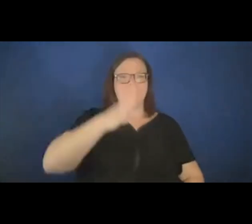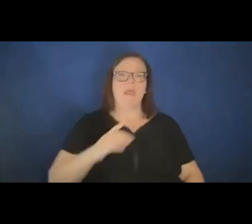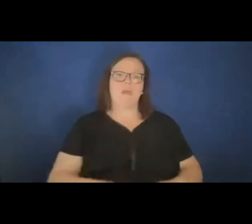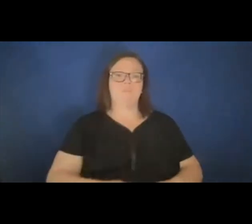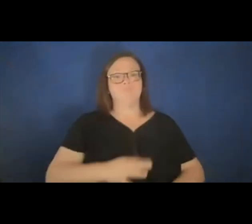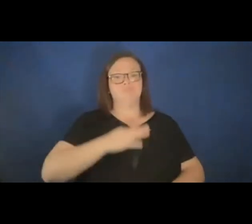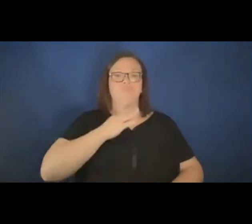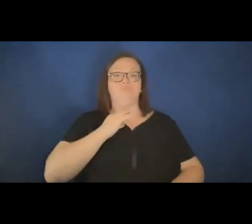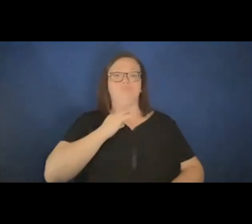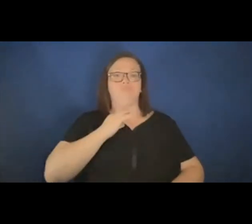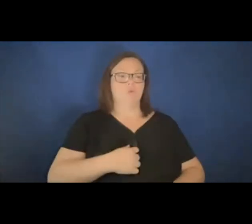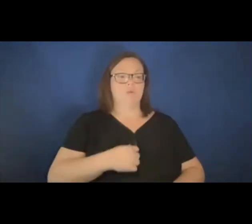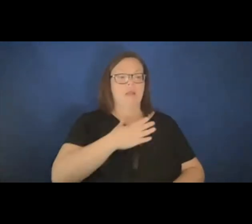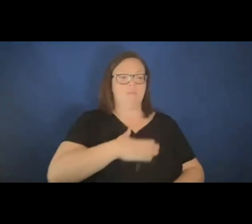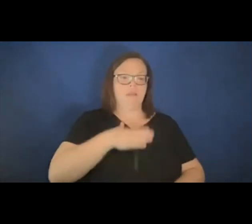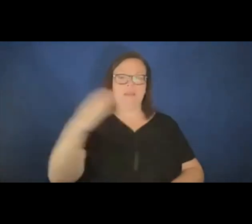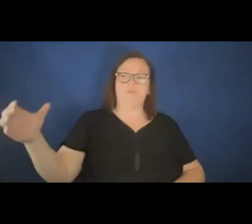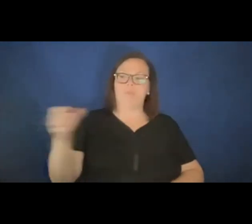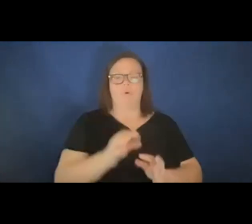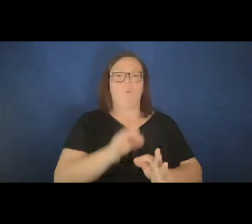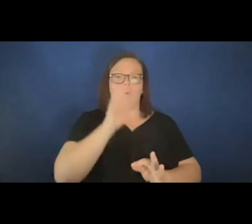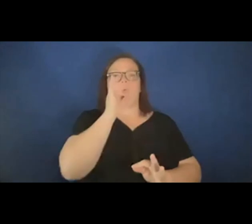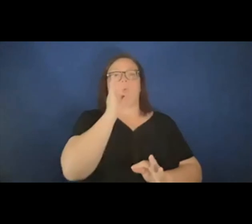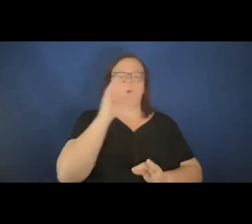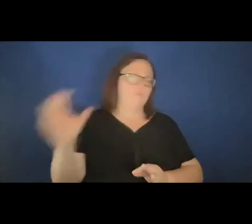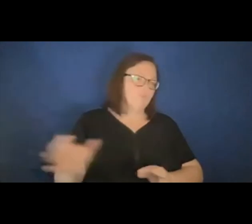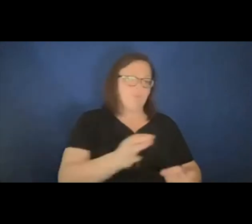Please pass the damn hookah. Please tell the politicians I’m tired